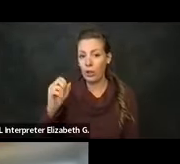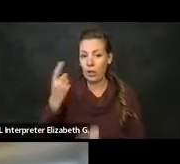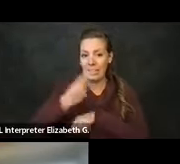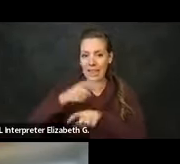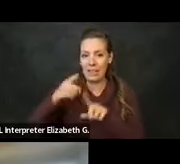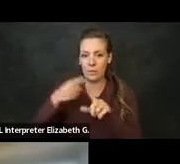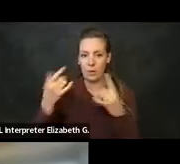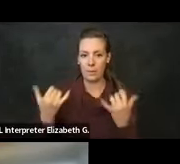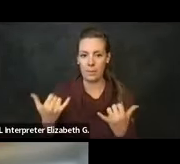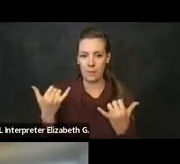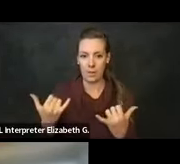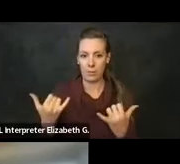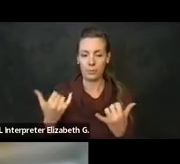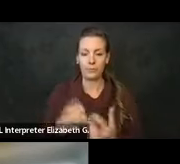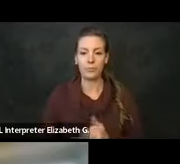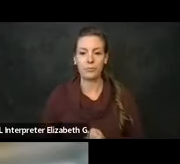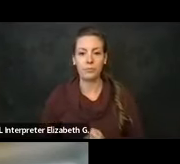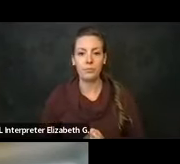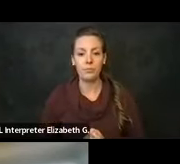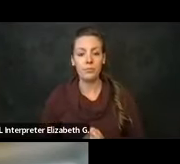That said, it's fair to say that the